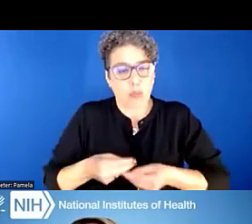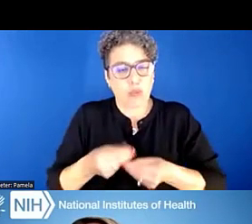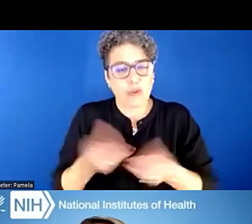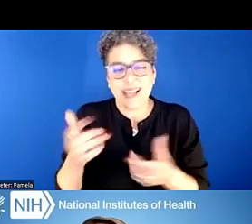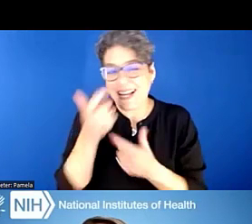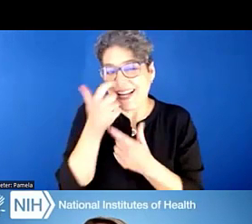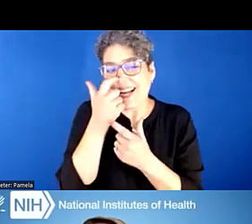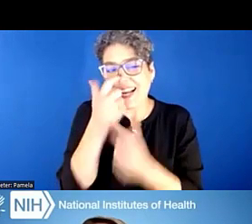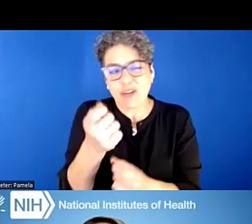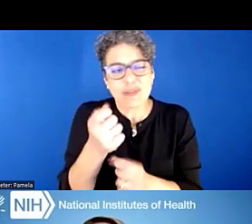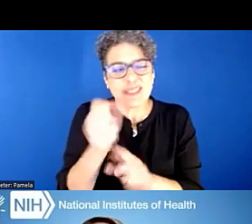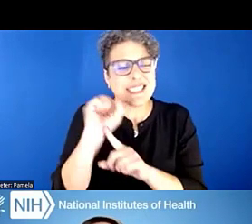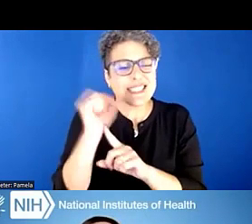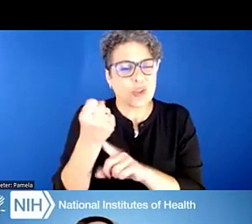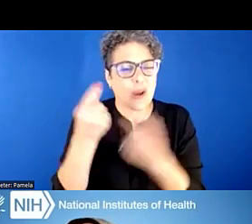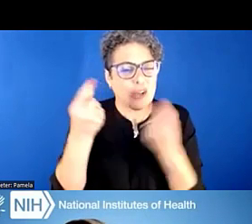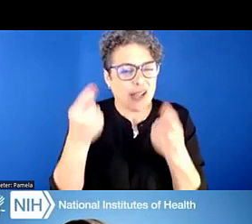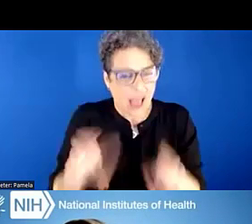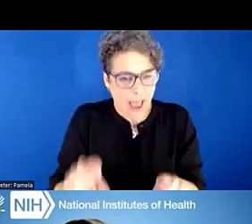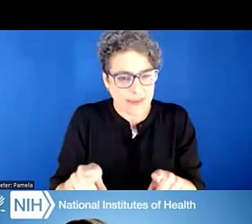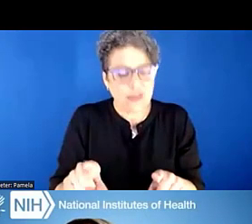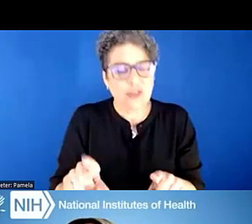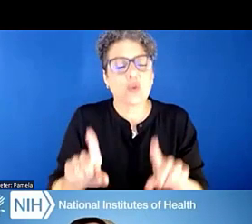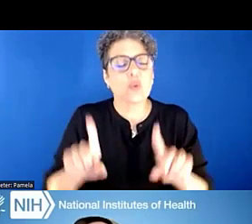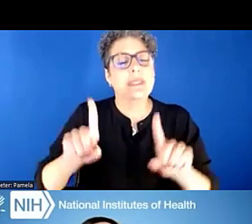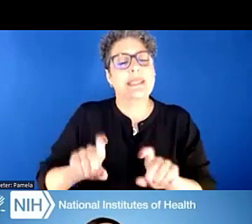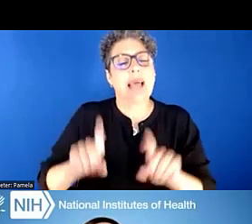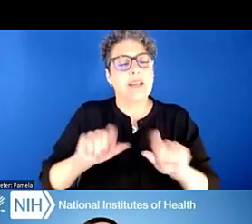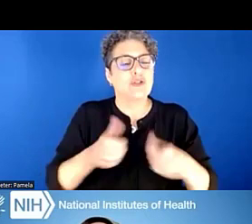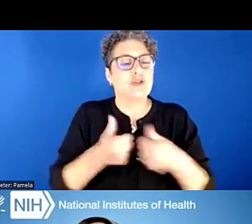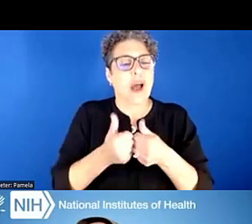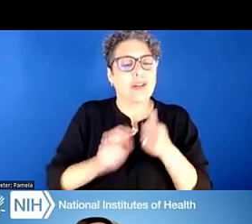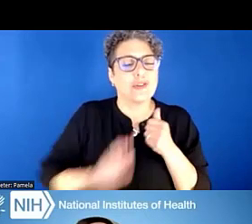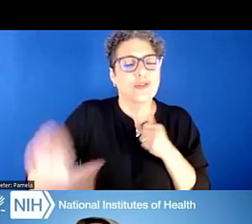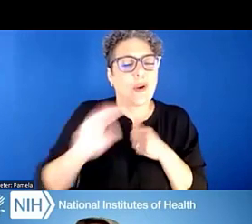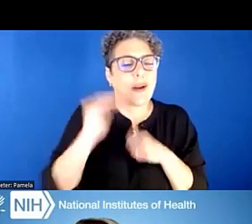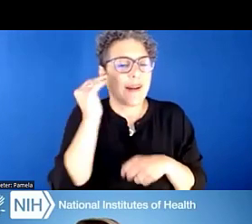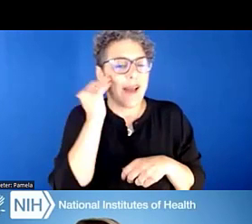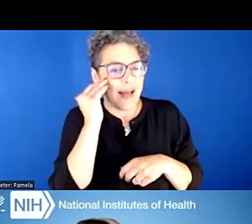and case studies to sort of test your knowledge and allow for some discussion.